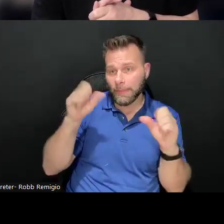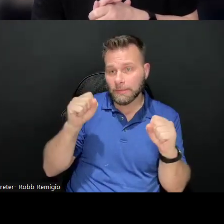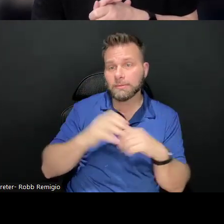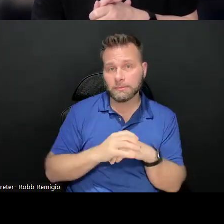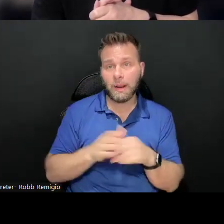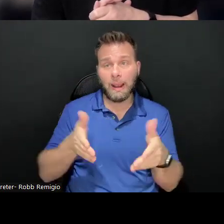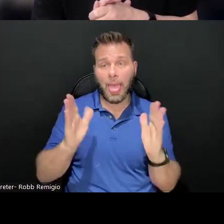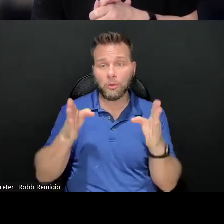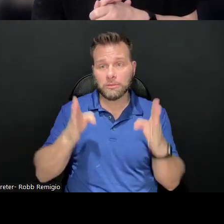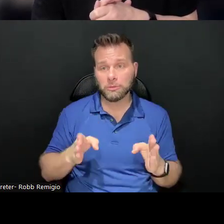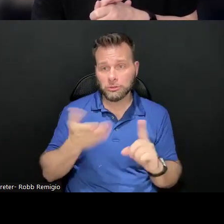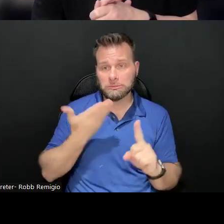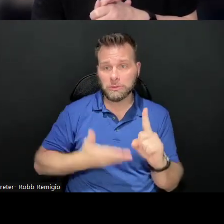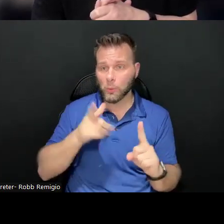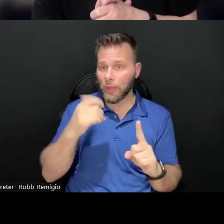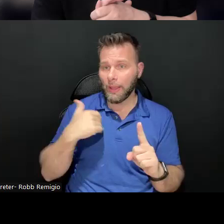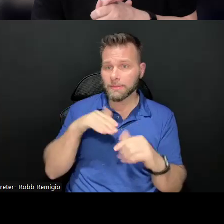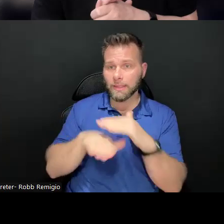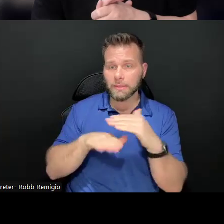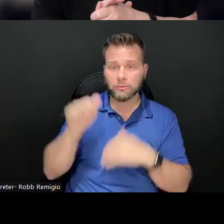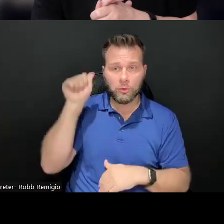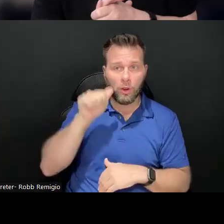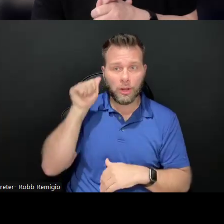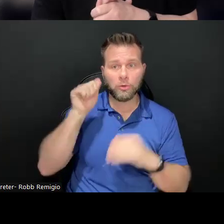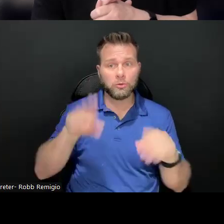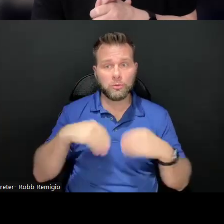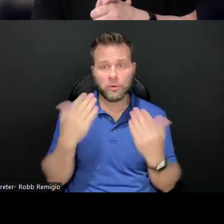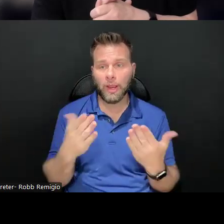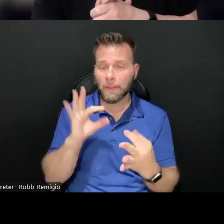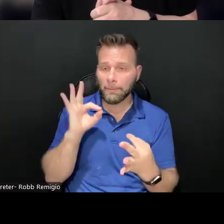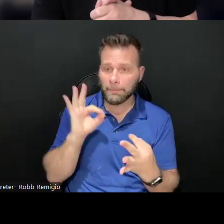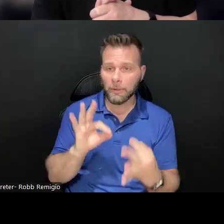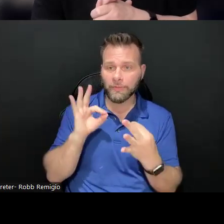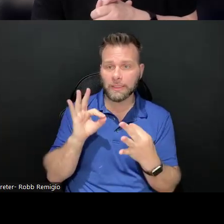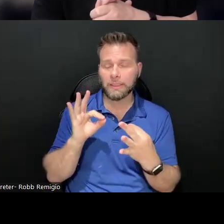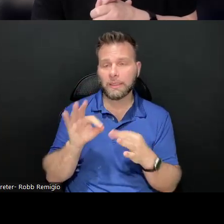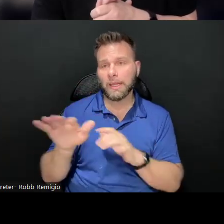It allows somebody who has access to the audio to provide perfect captioning.